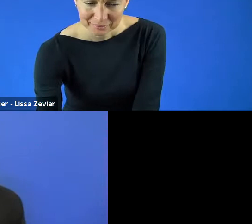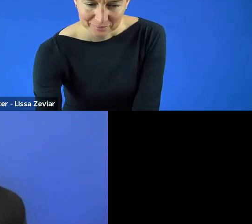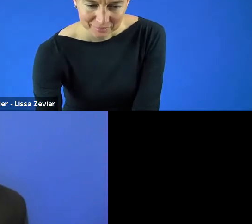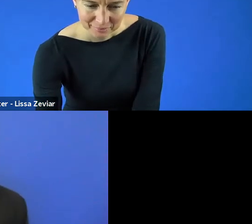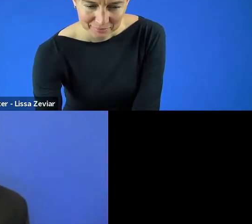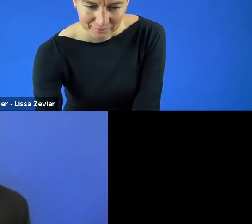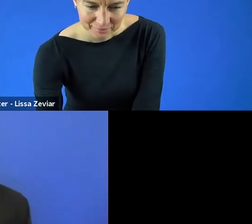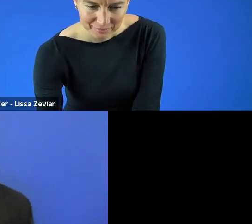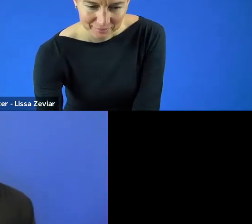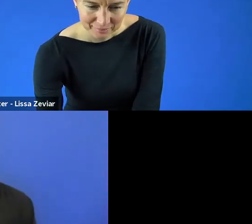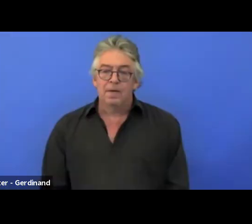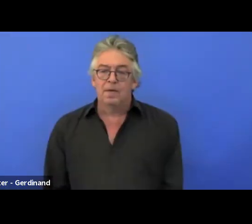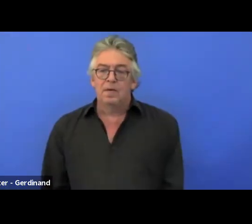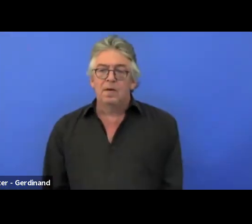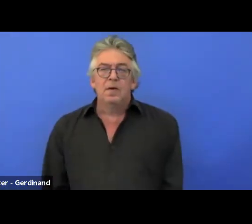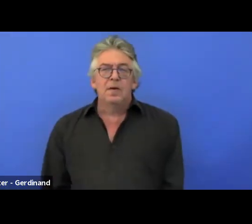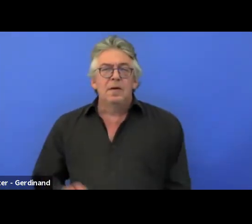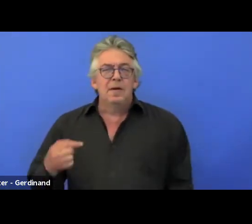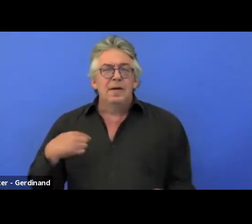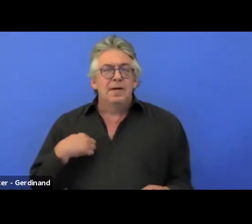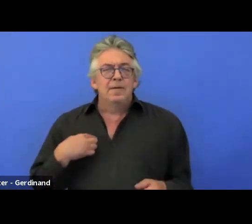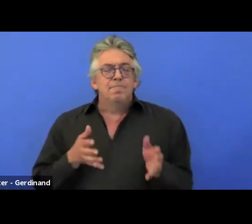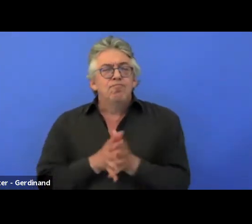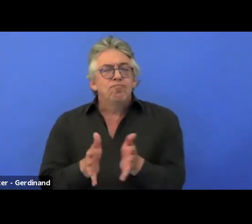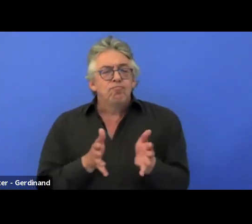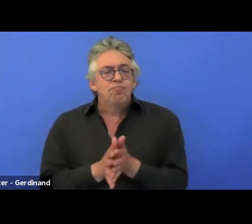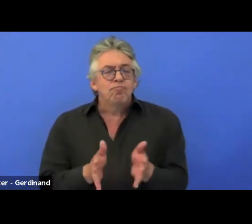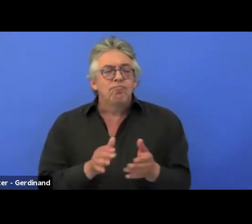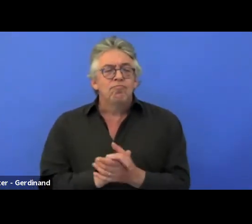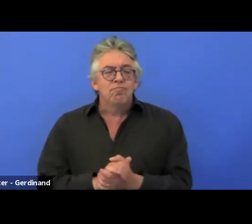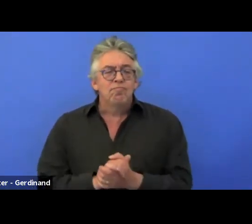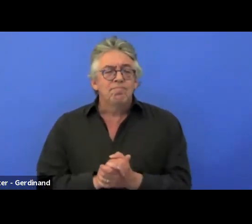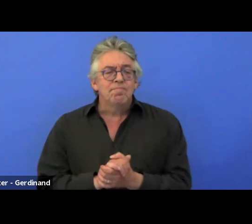I was mentioning the voting of standards.